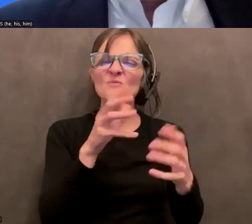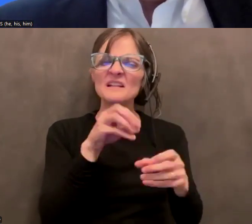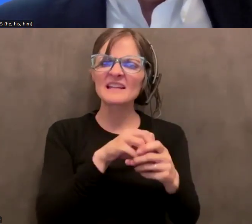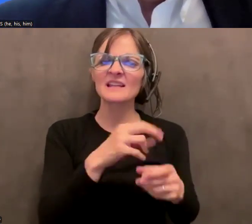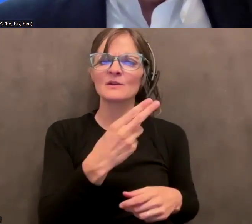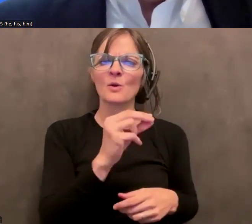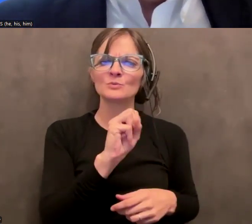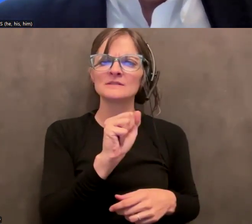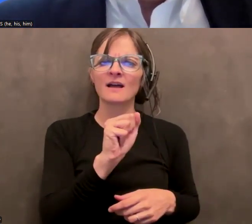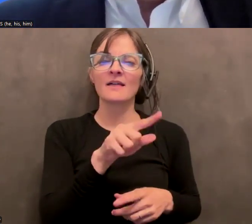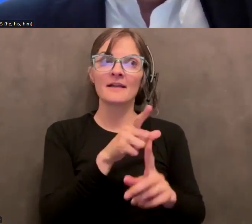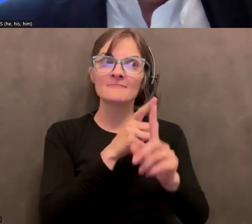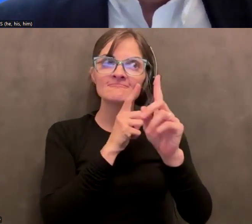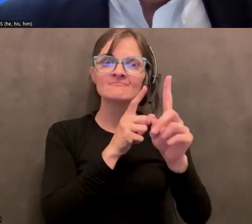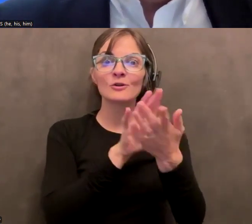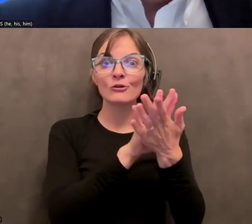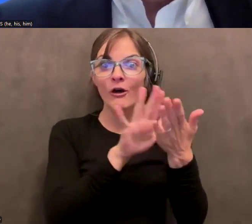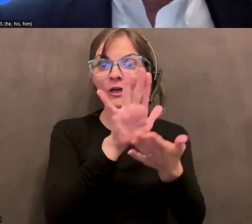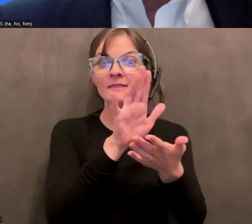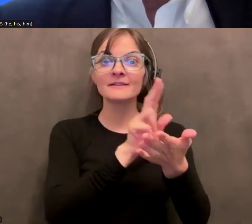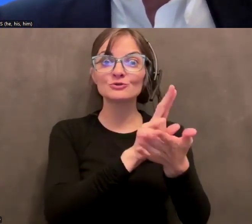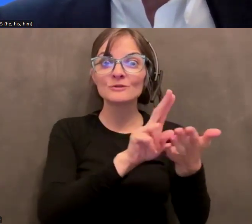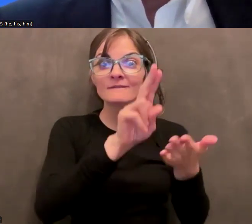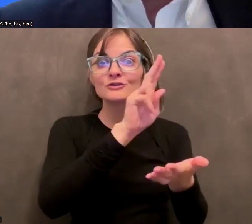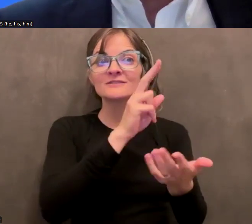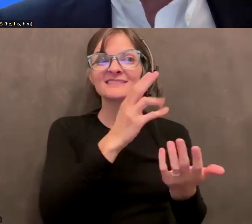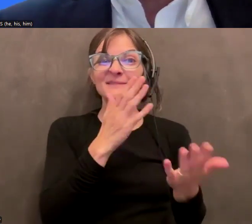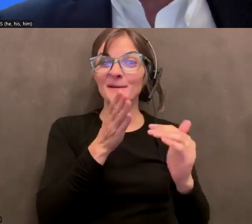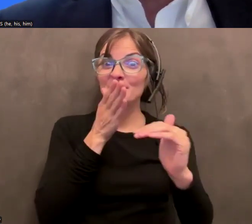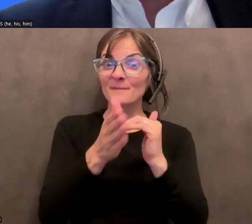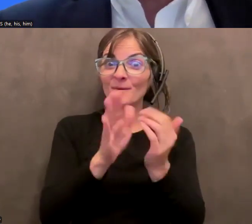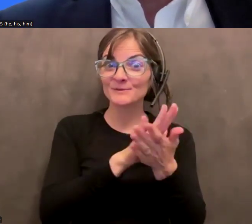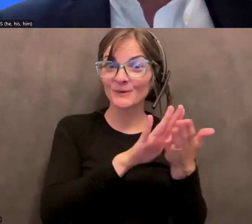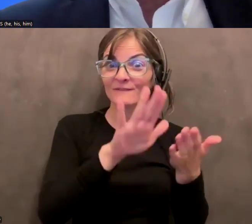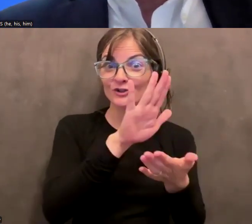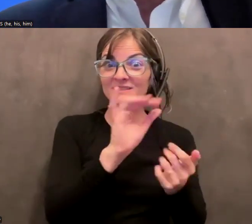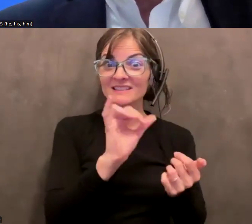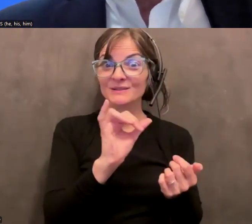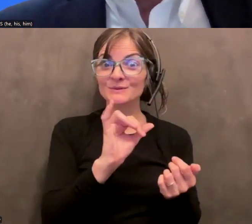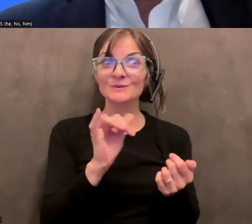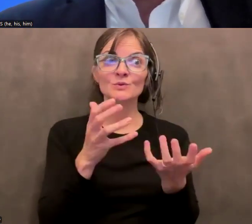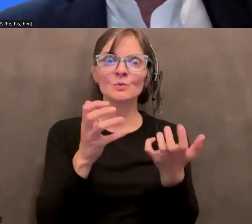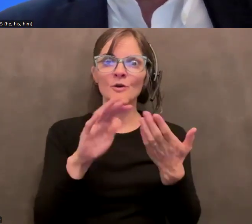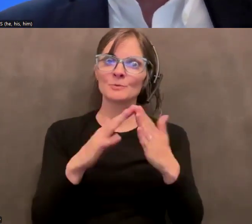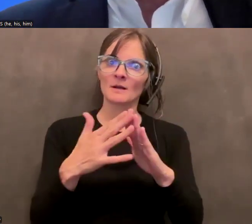probably into post university, maybe wanting to become a professional in the healthcare field.